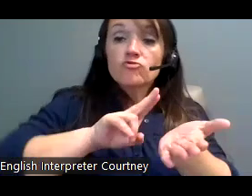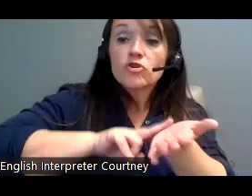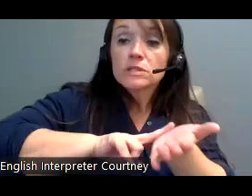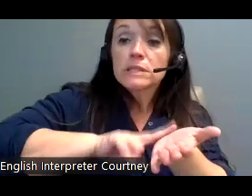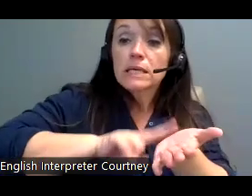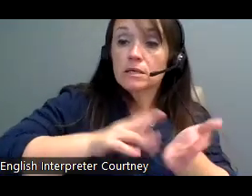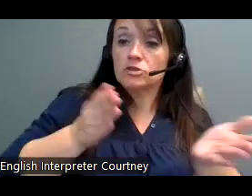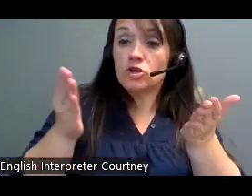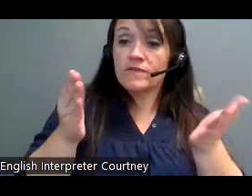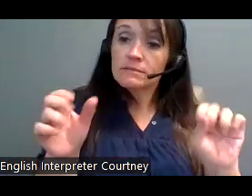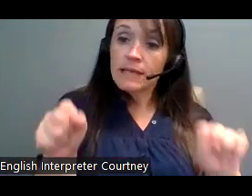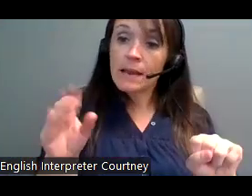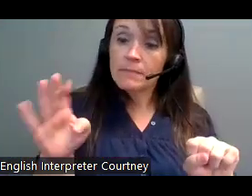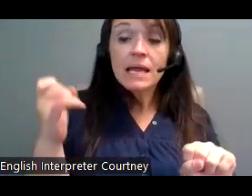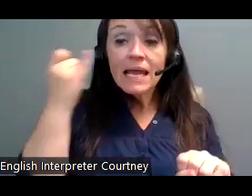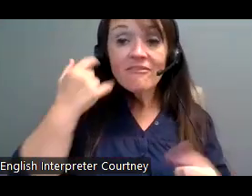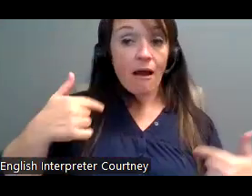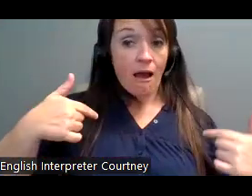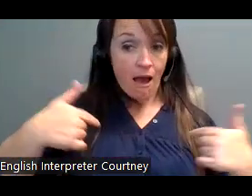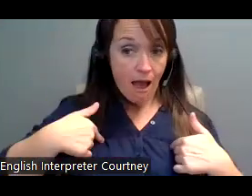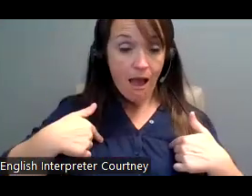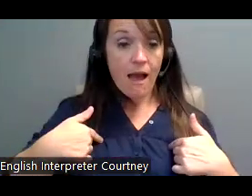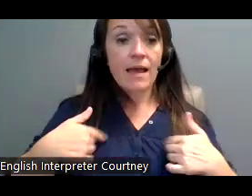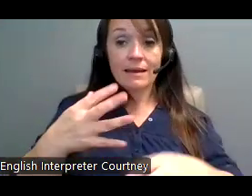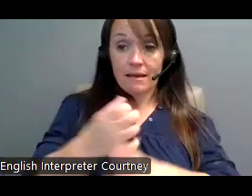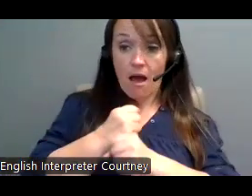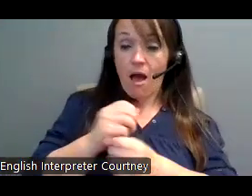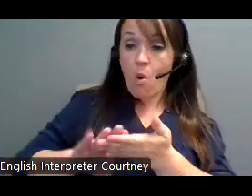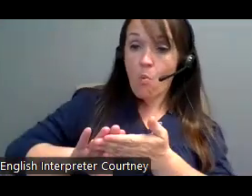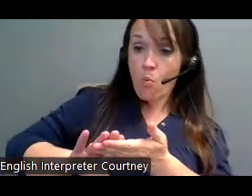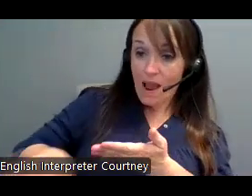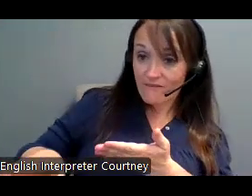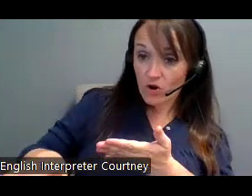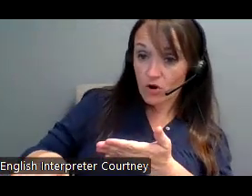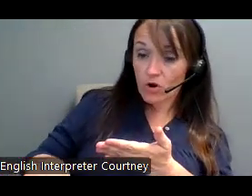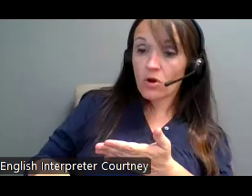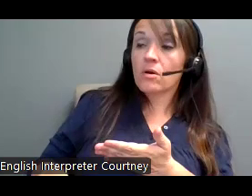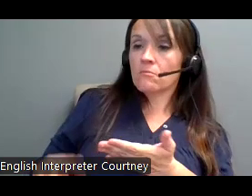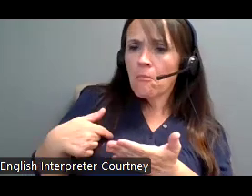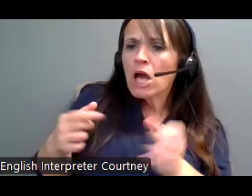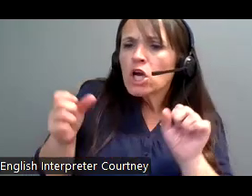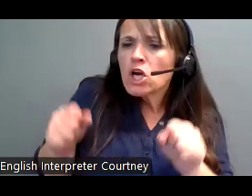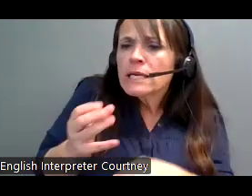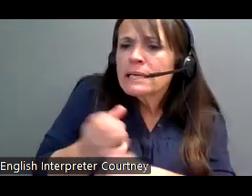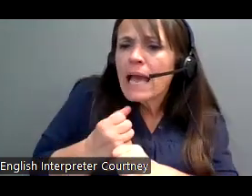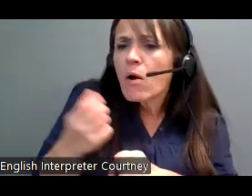if I were somebody on the IDRD waiver, what are the types of services might I be able to get in